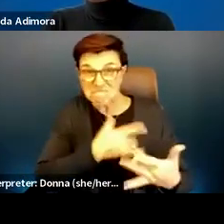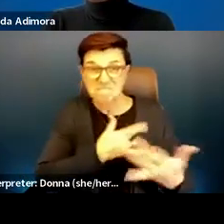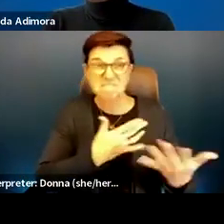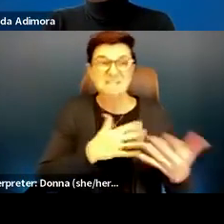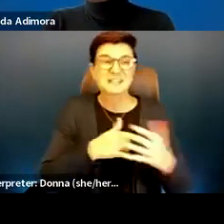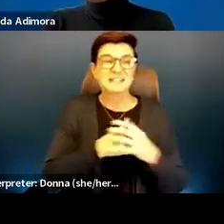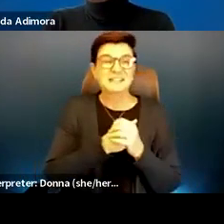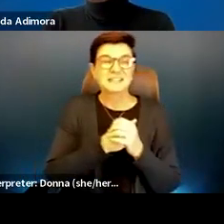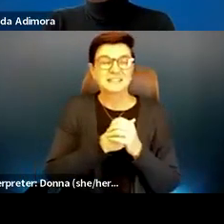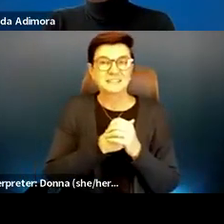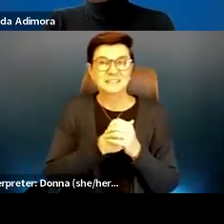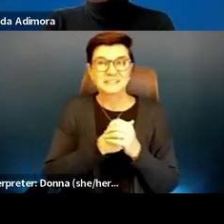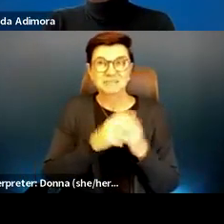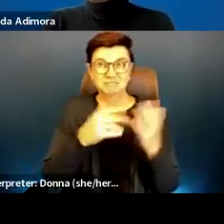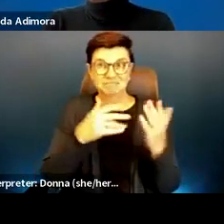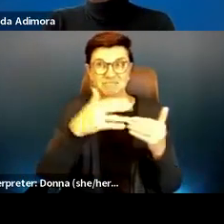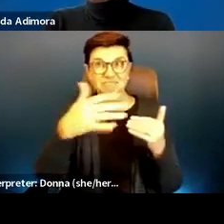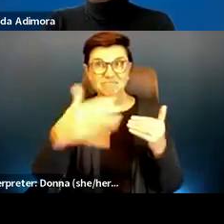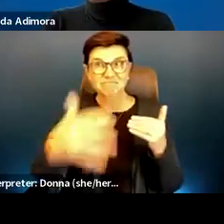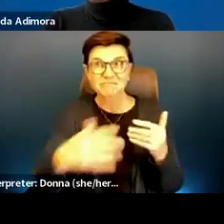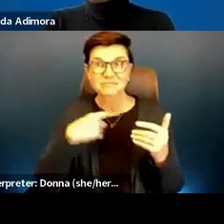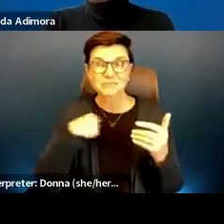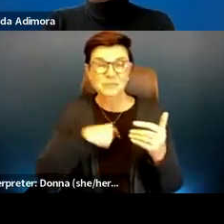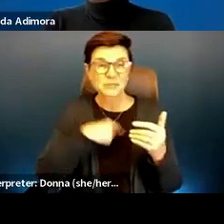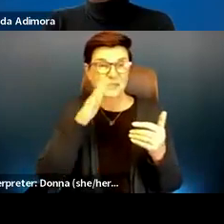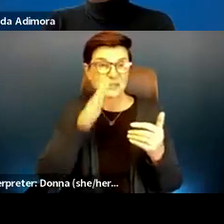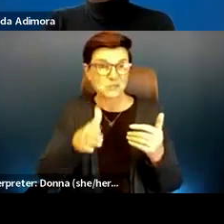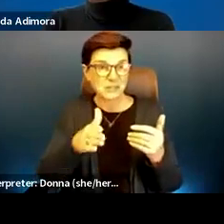with a report in the coming meetings. So thank you very much.